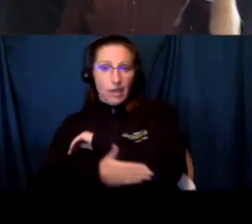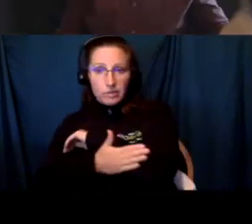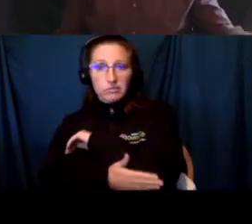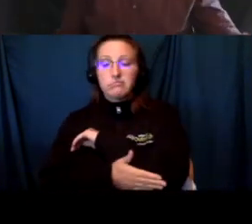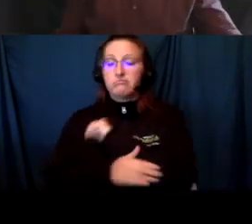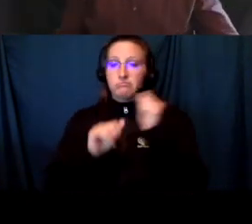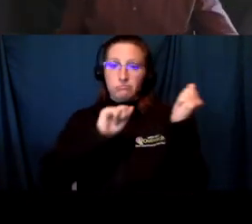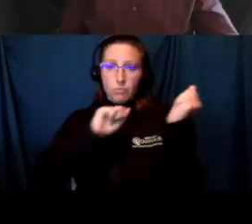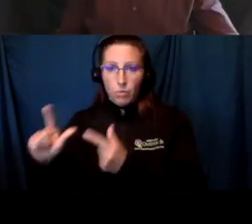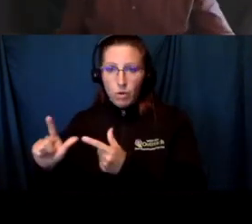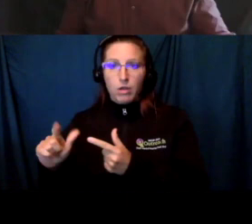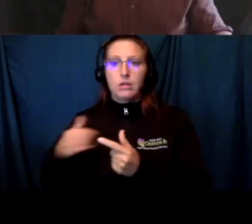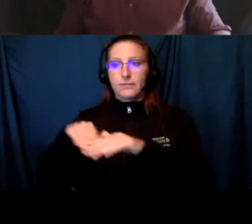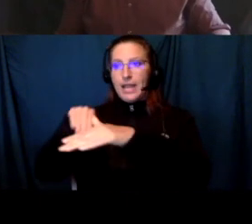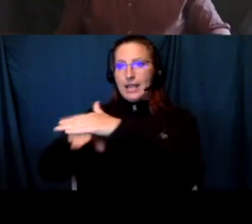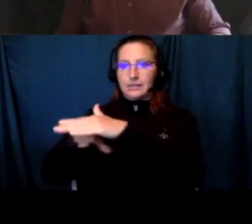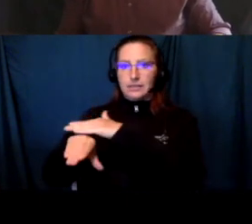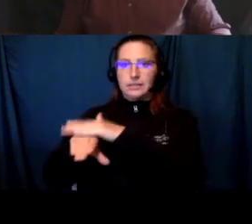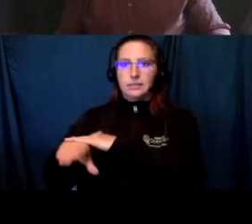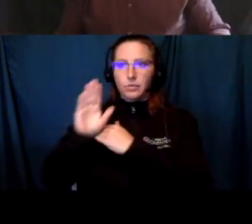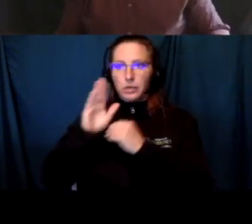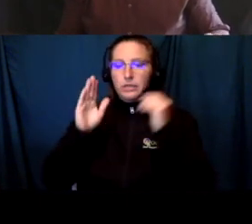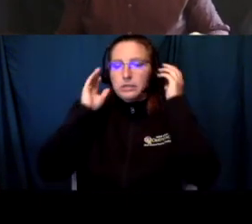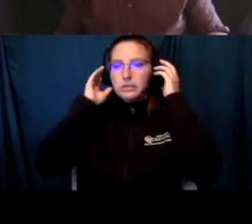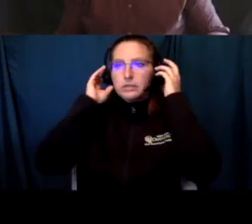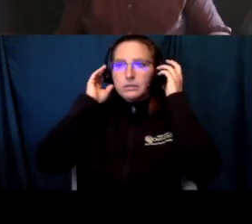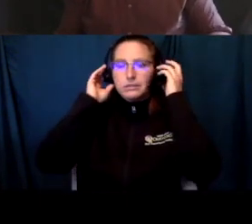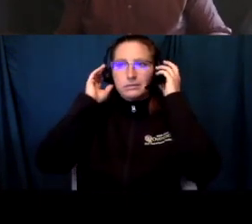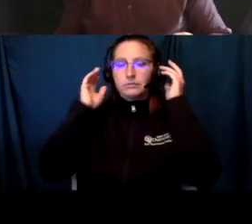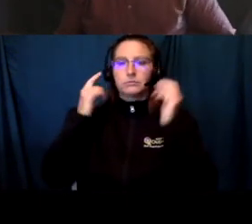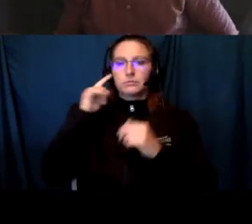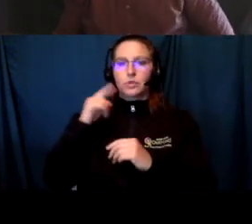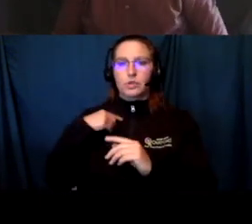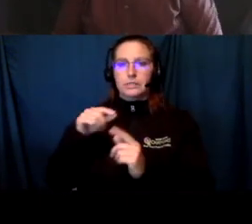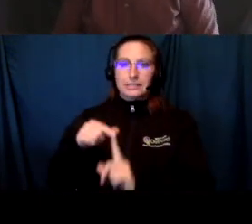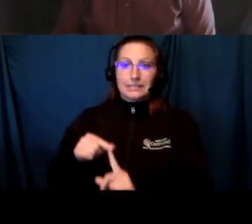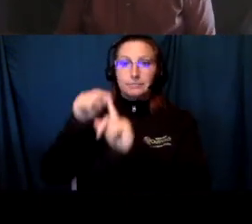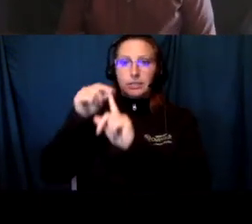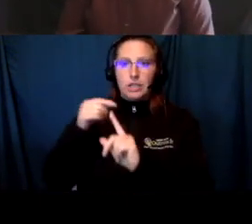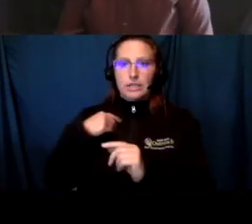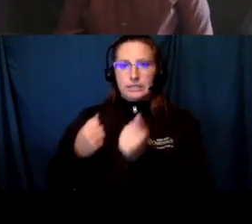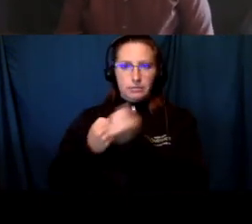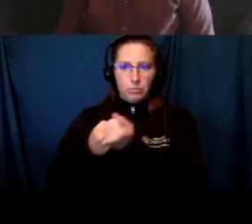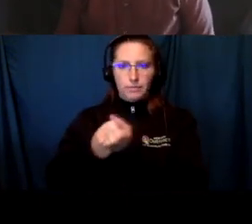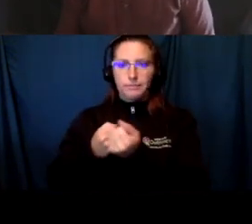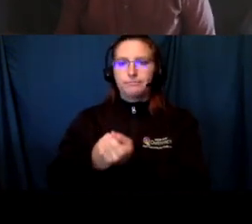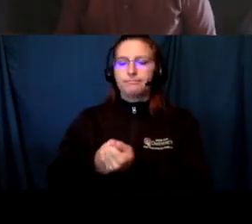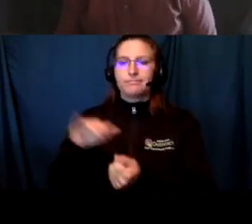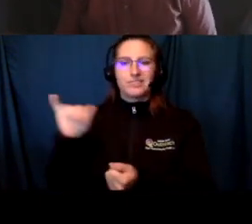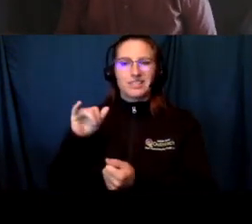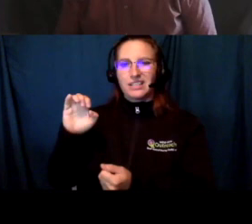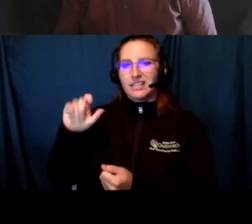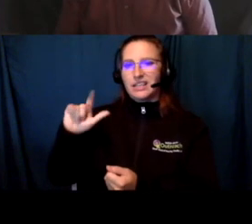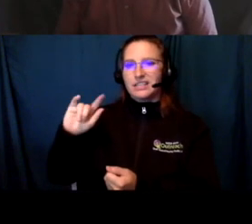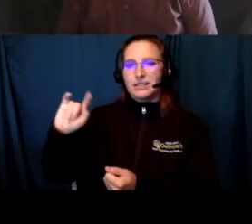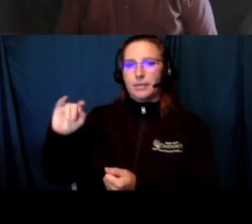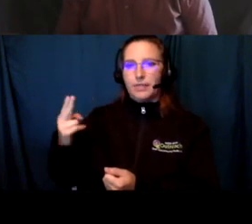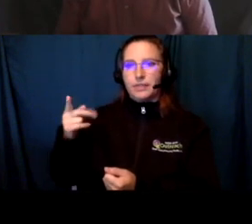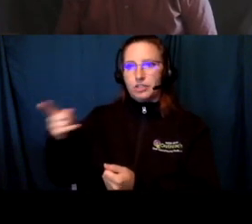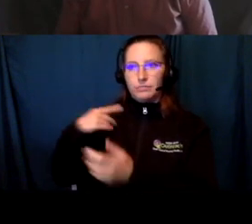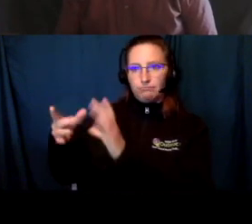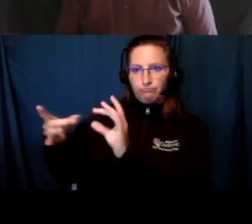some specialized support. So as Elizabeth said right now it's just...I'm sending out